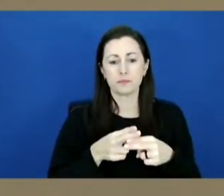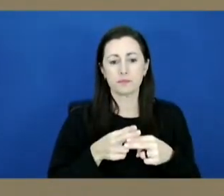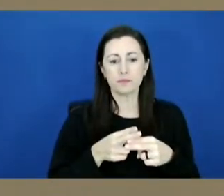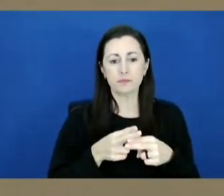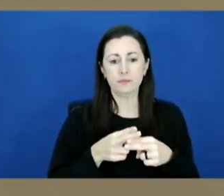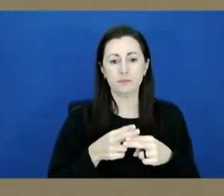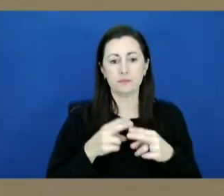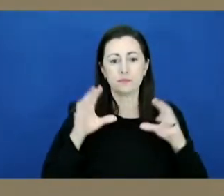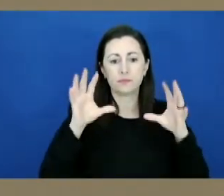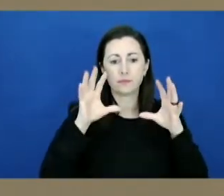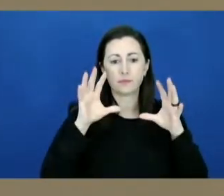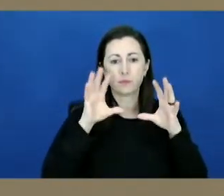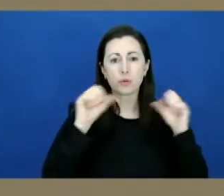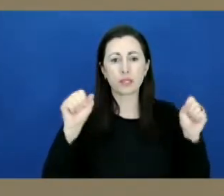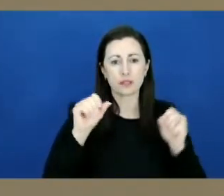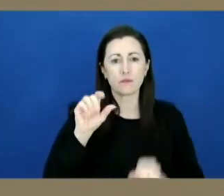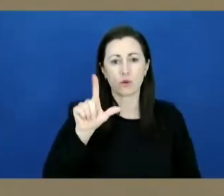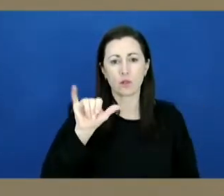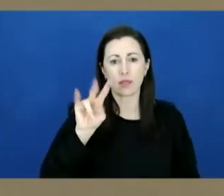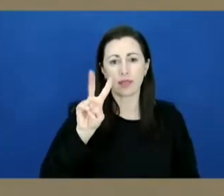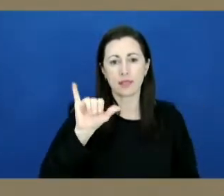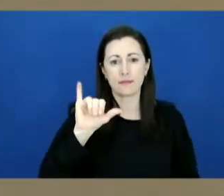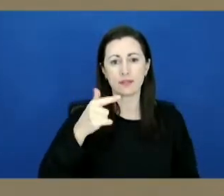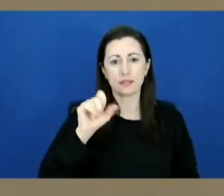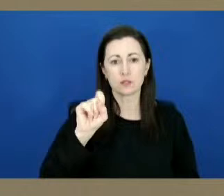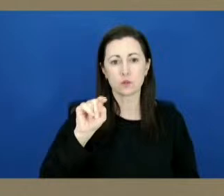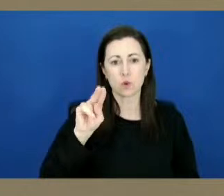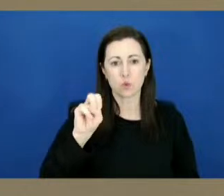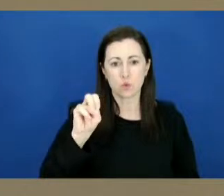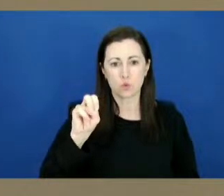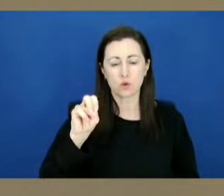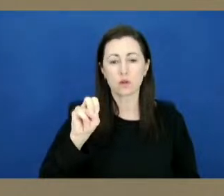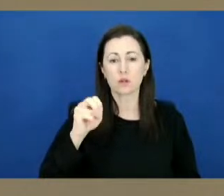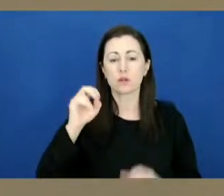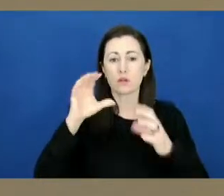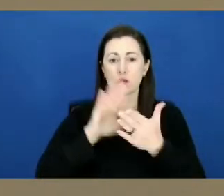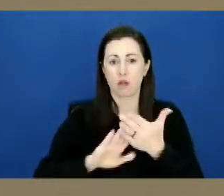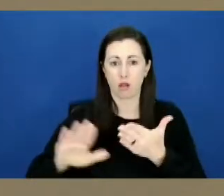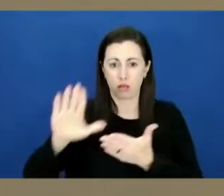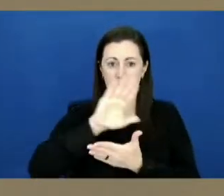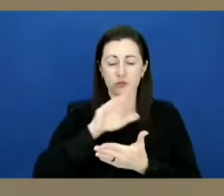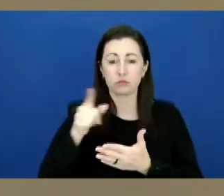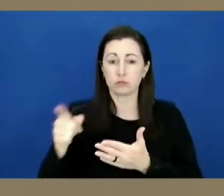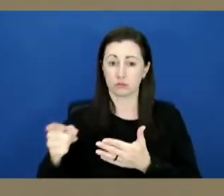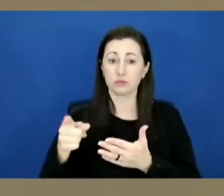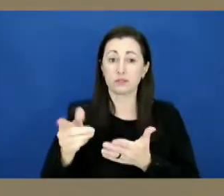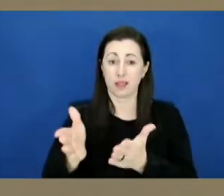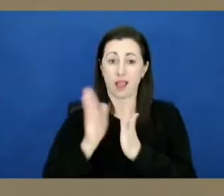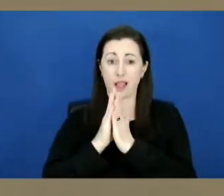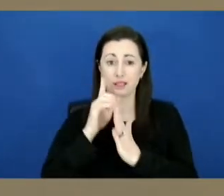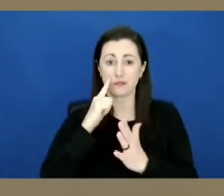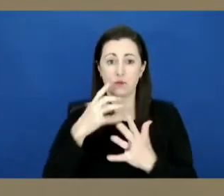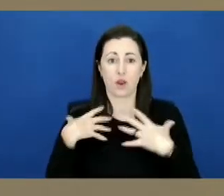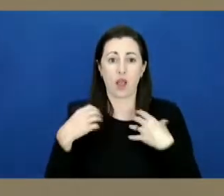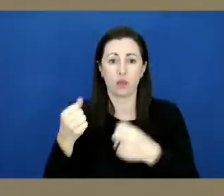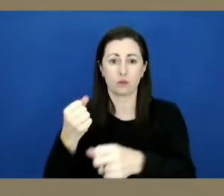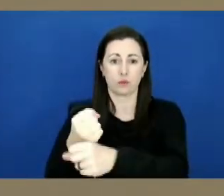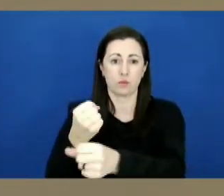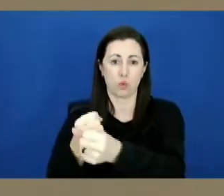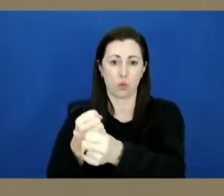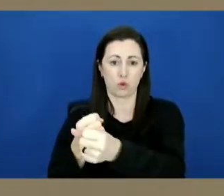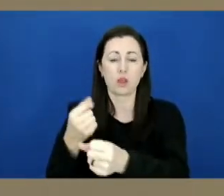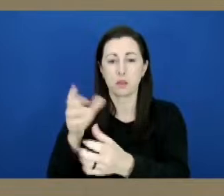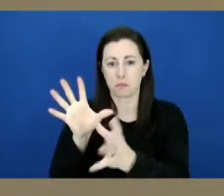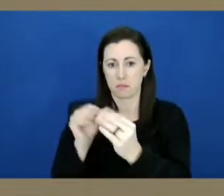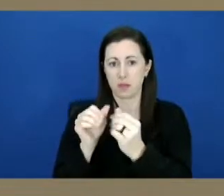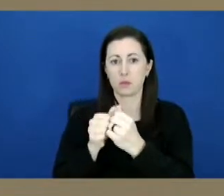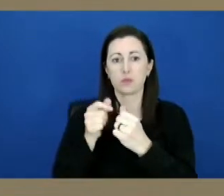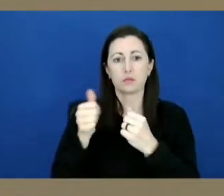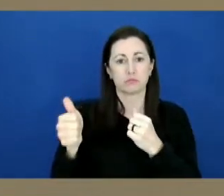BUT I WANTED TO MENTION THE FACT